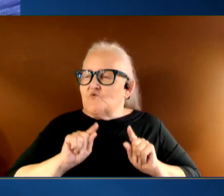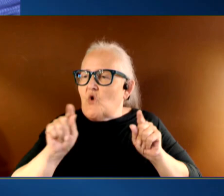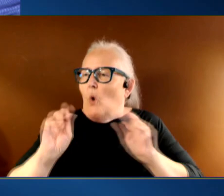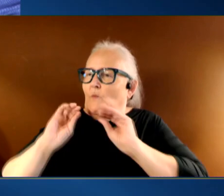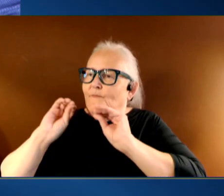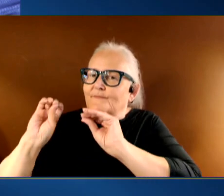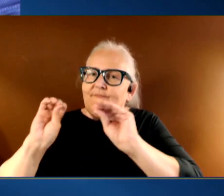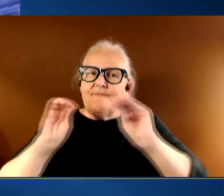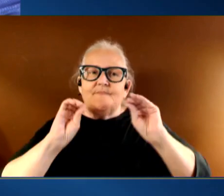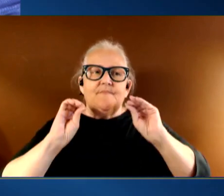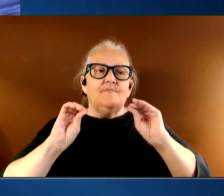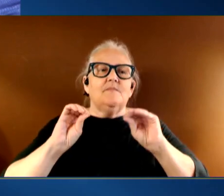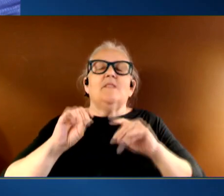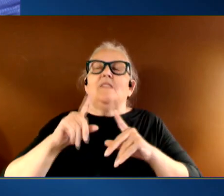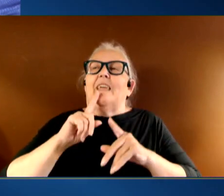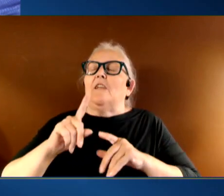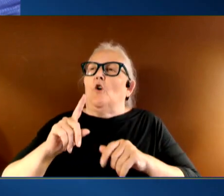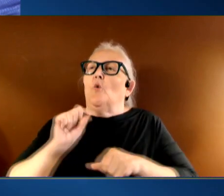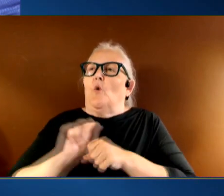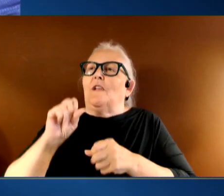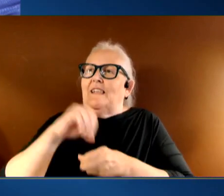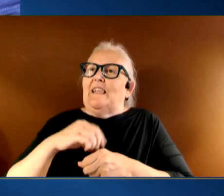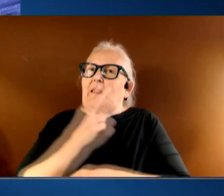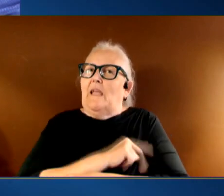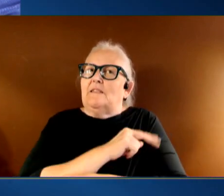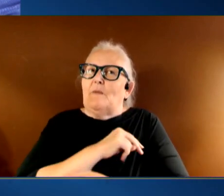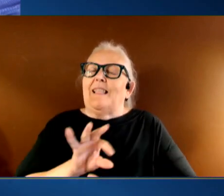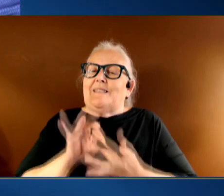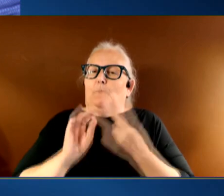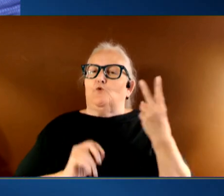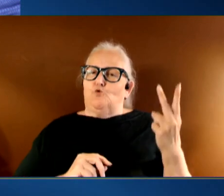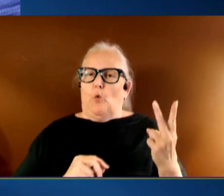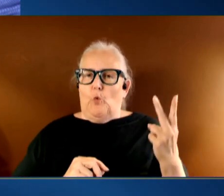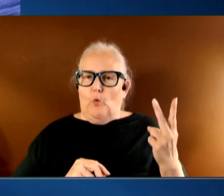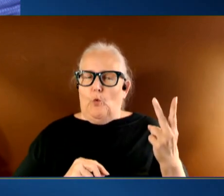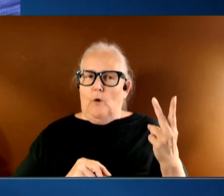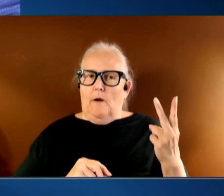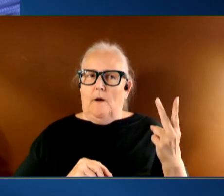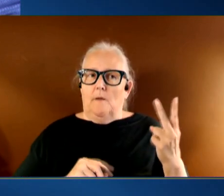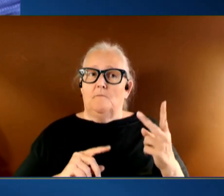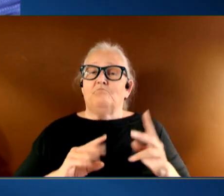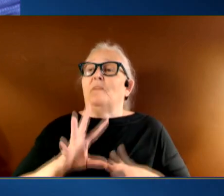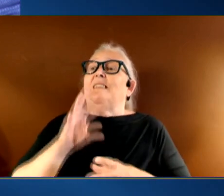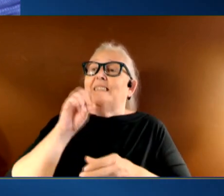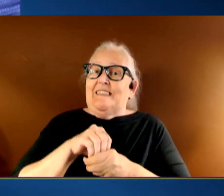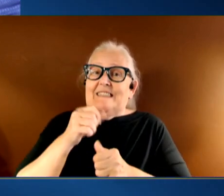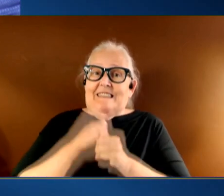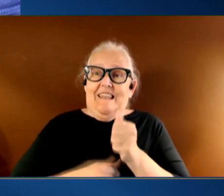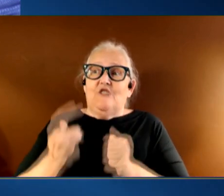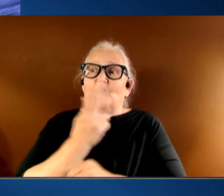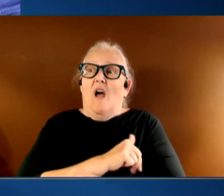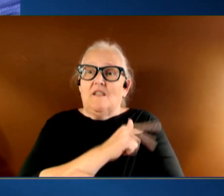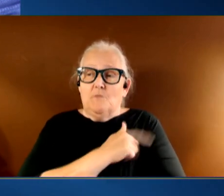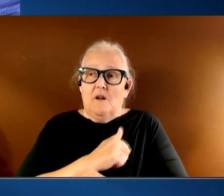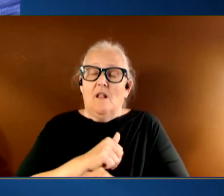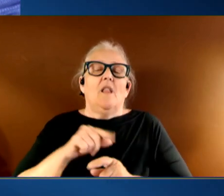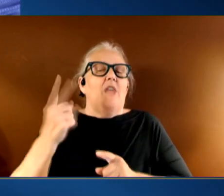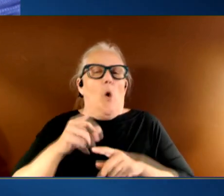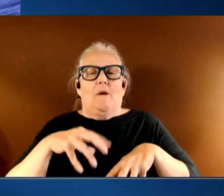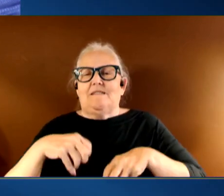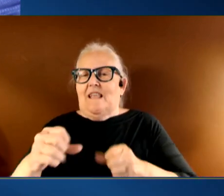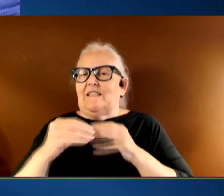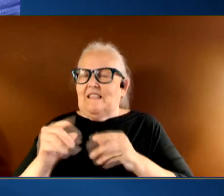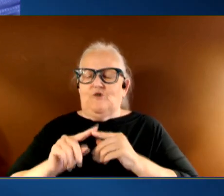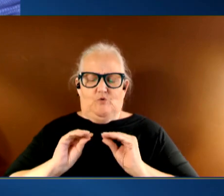We have two that are not hospital based, but in those hospitals, they lead in educating. They run